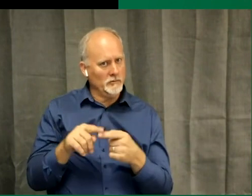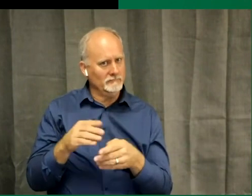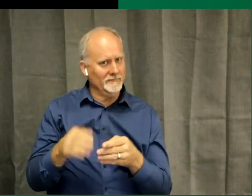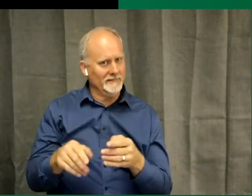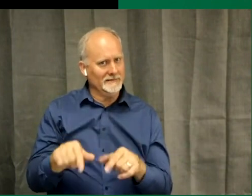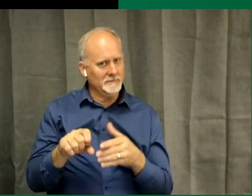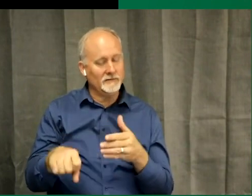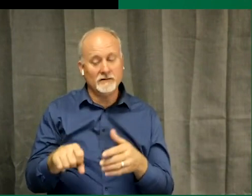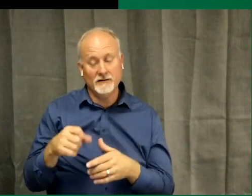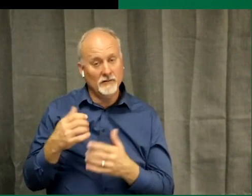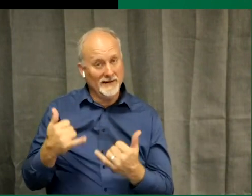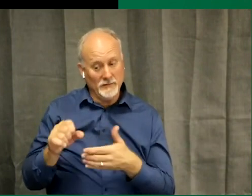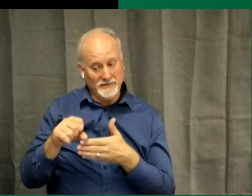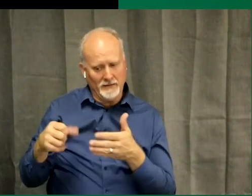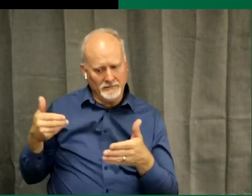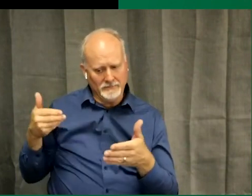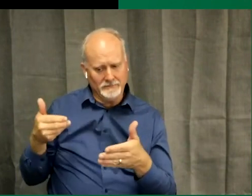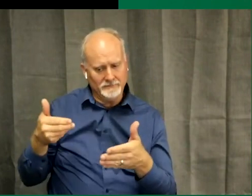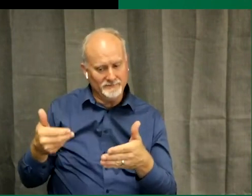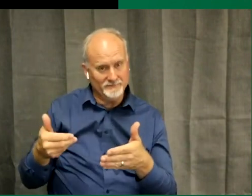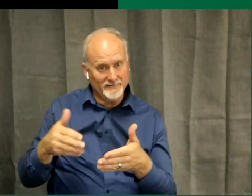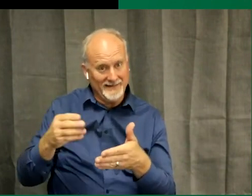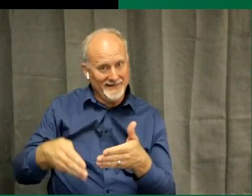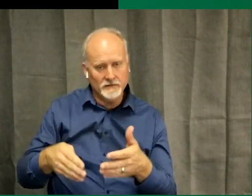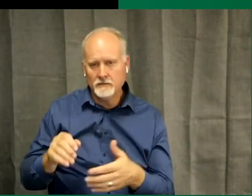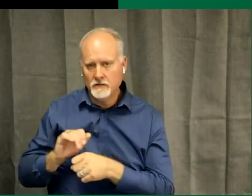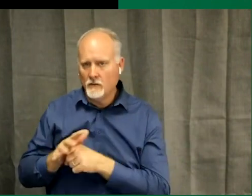the semester is coming to an end covet is not and a lot of the things that we're doing right